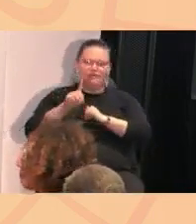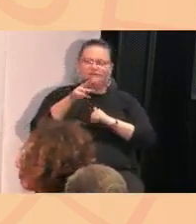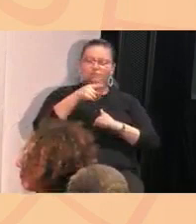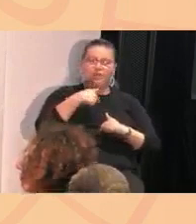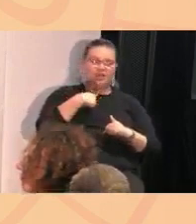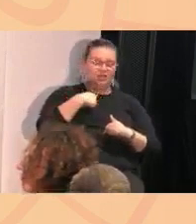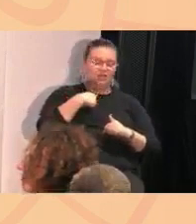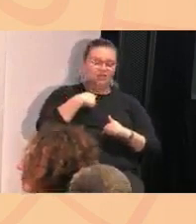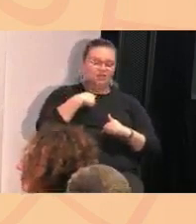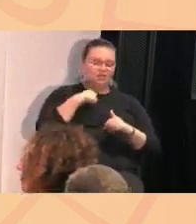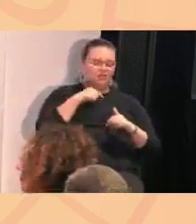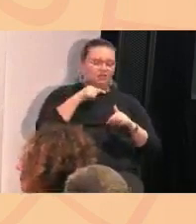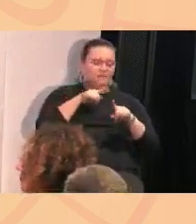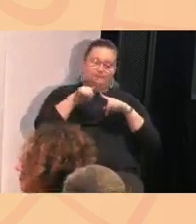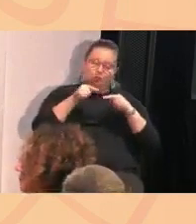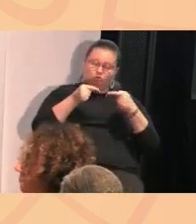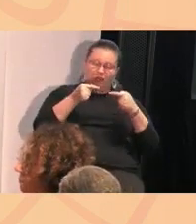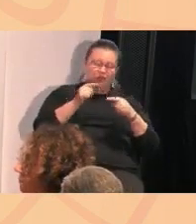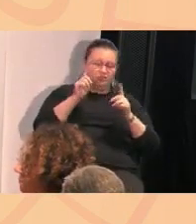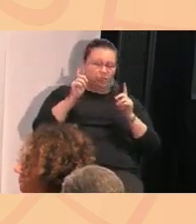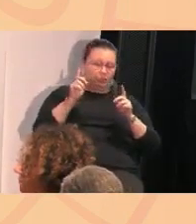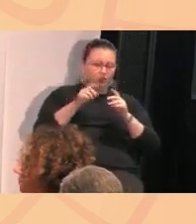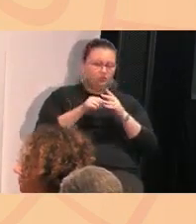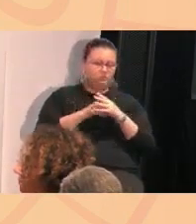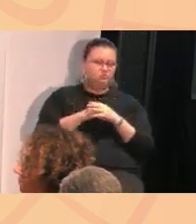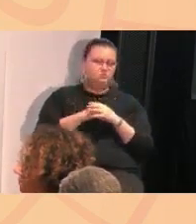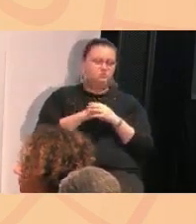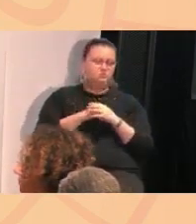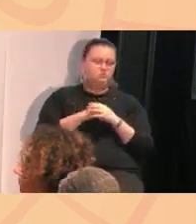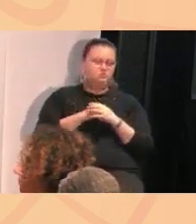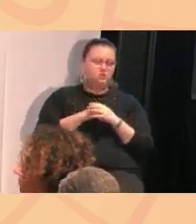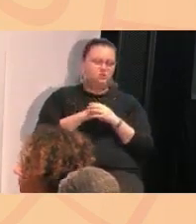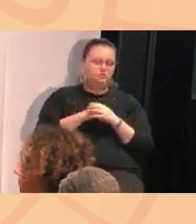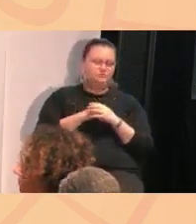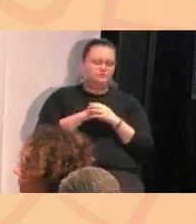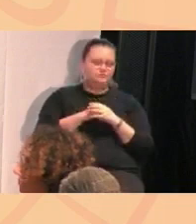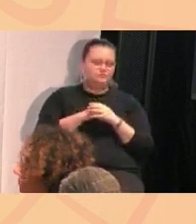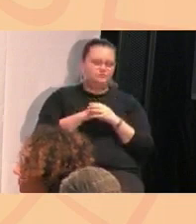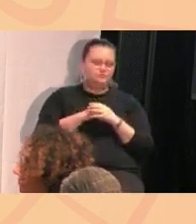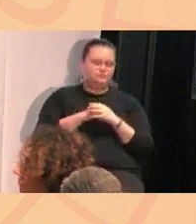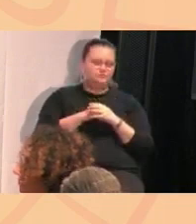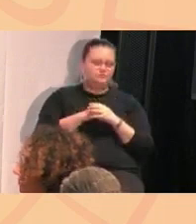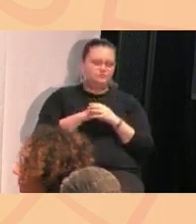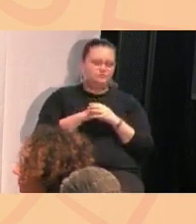I didn't read the kind of letters to the editor type of level of critique, though, to know.